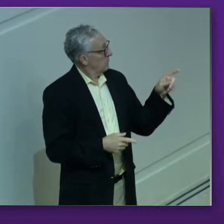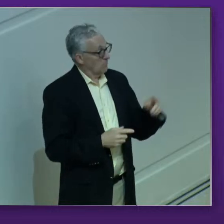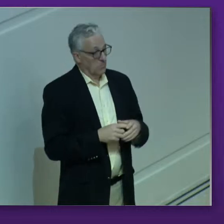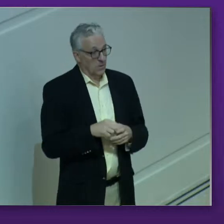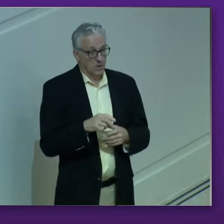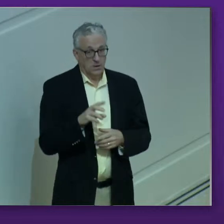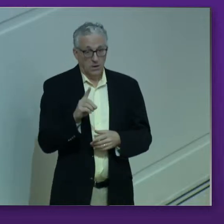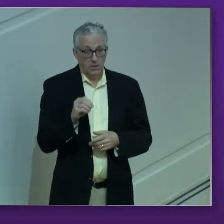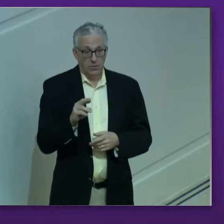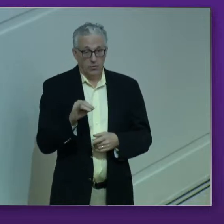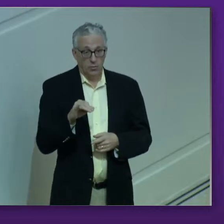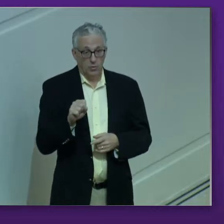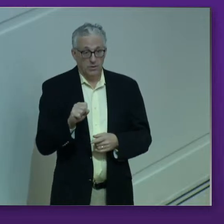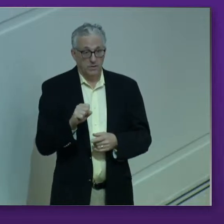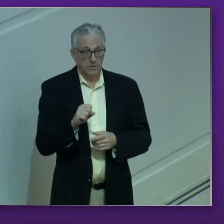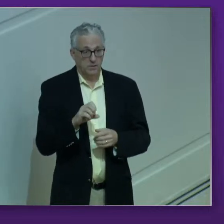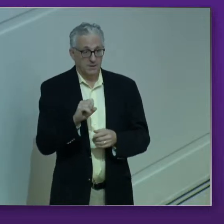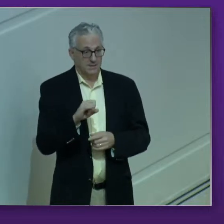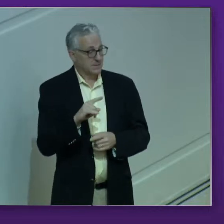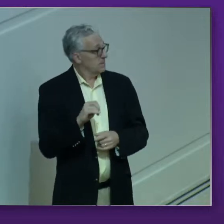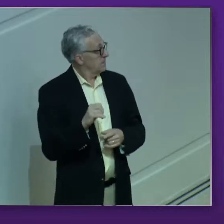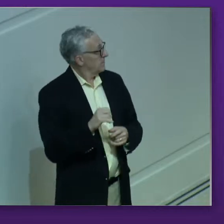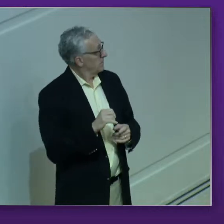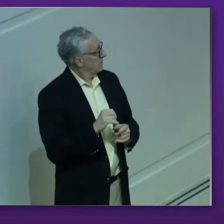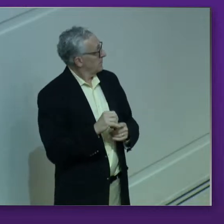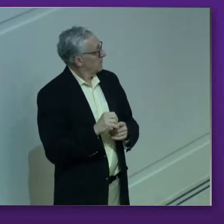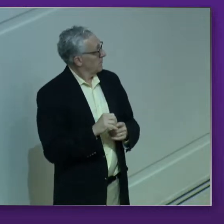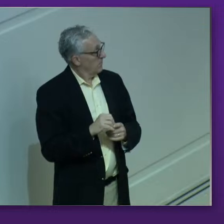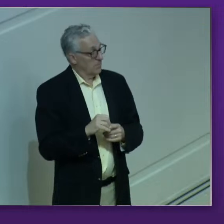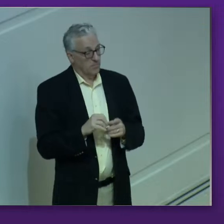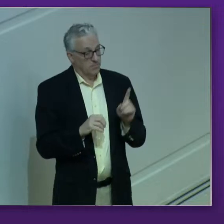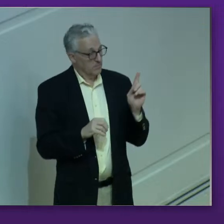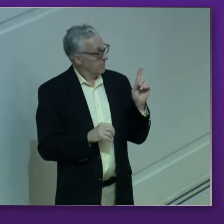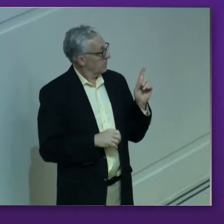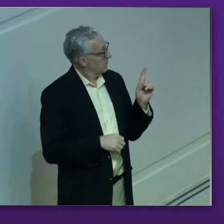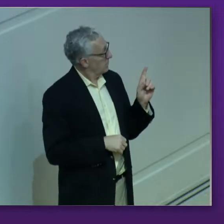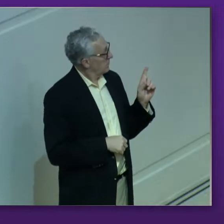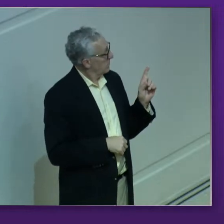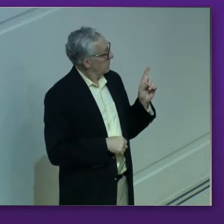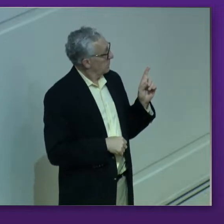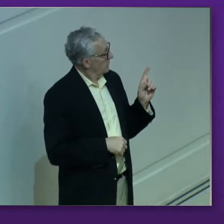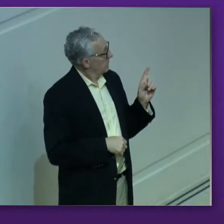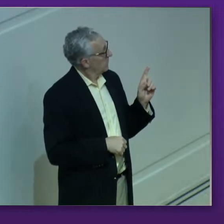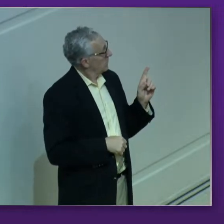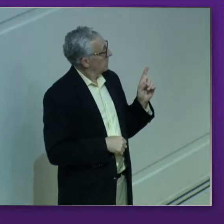[LISTING NAMES] . FOR THERE PROJECT THE DORSEY